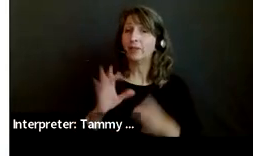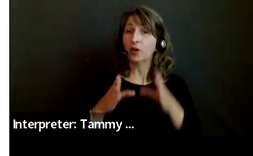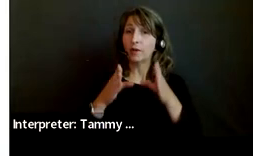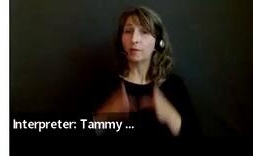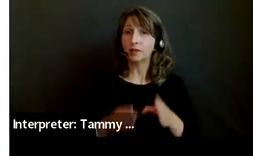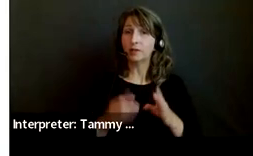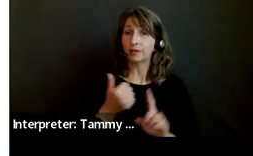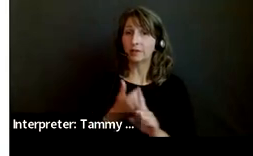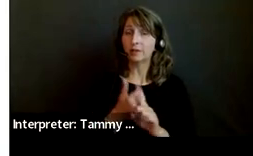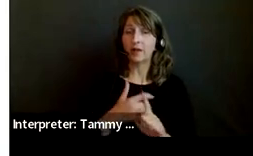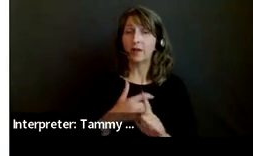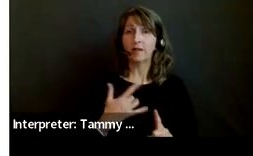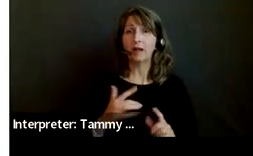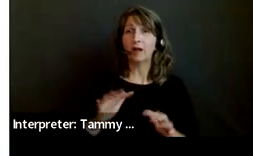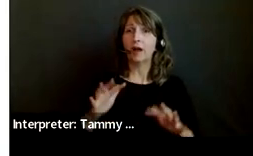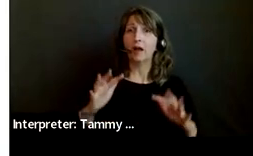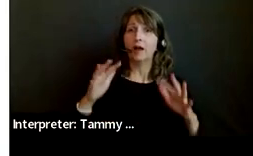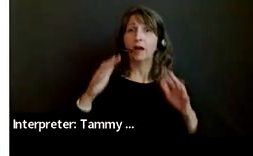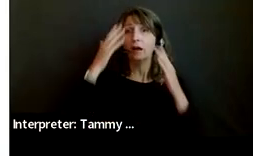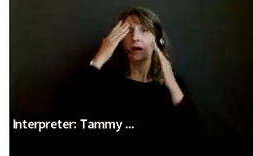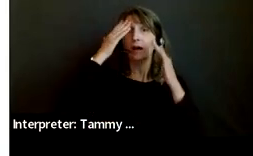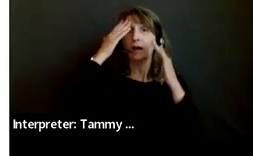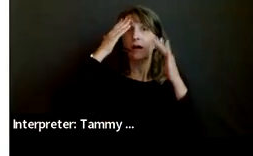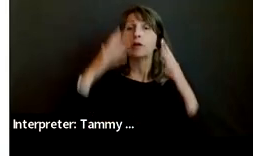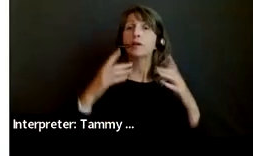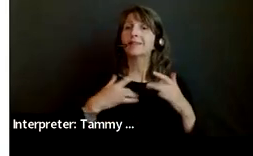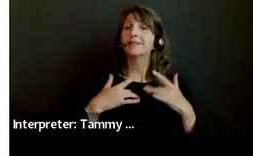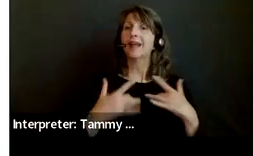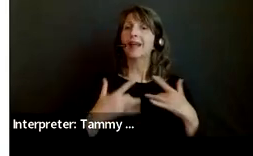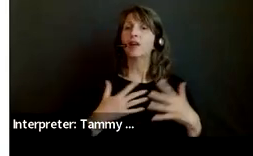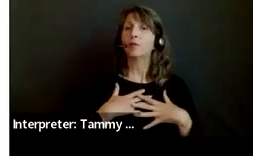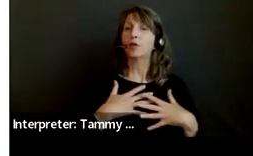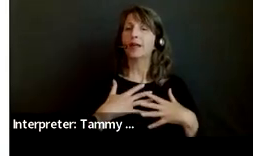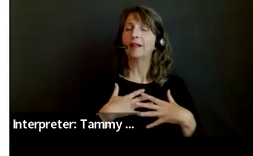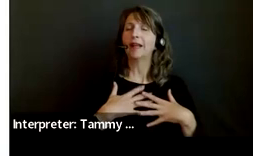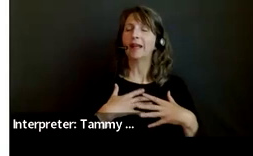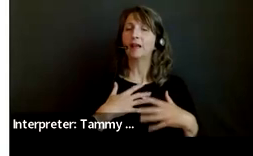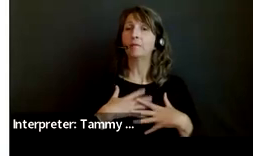Panicked when they're getting overwhelmed, their breathing will often become quite shallow and we really need that oxygen to get to the brain.